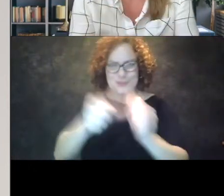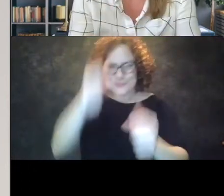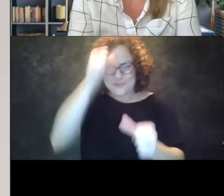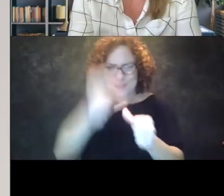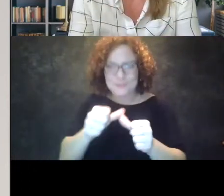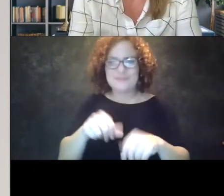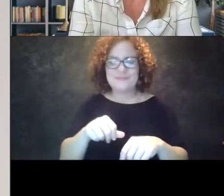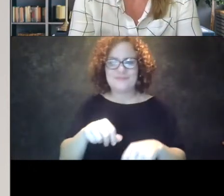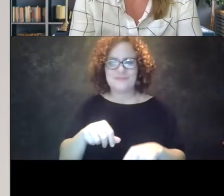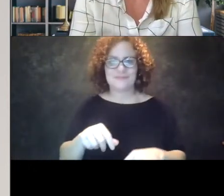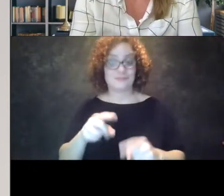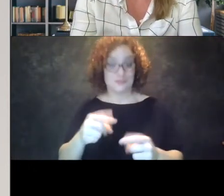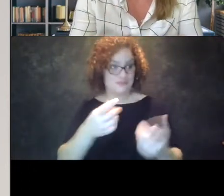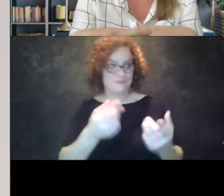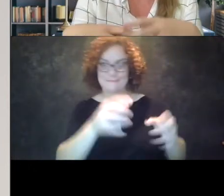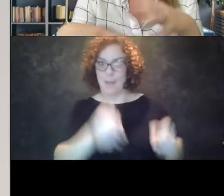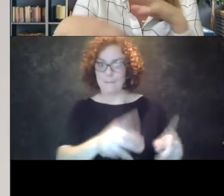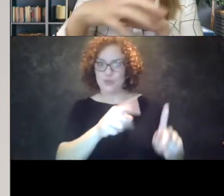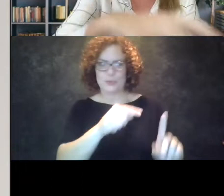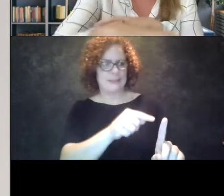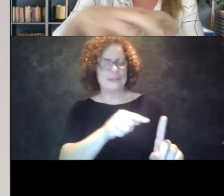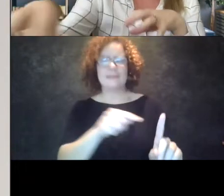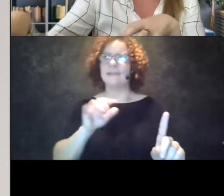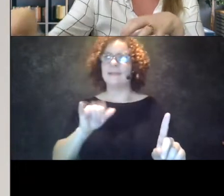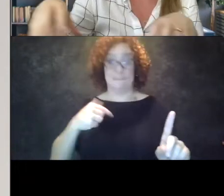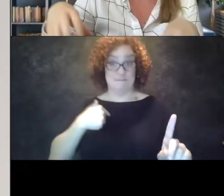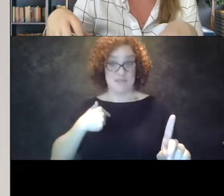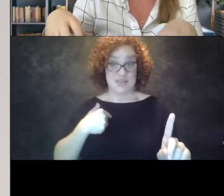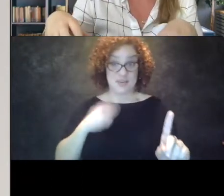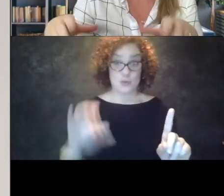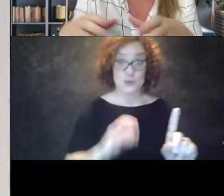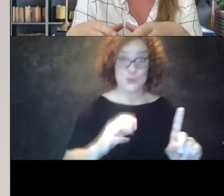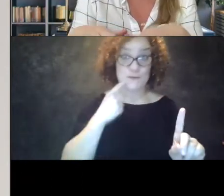if, when, when I was a teacher, I used to do different groups, like we would do small